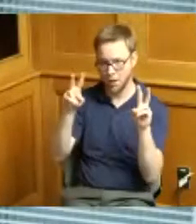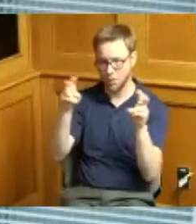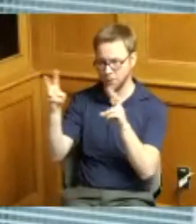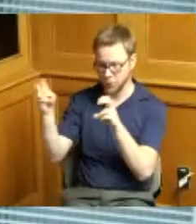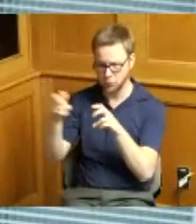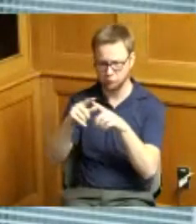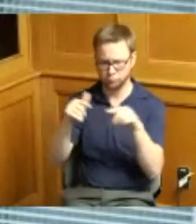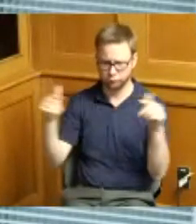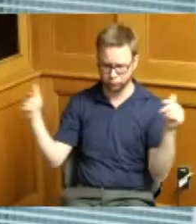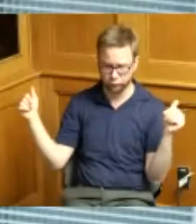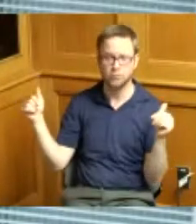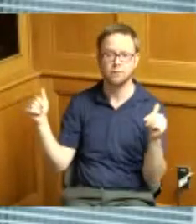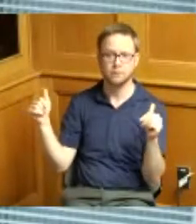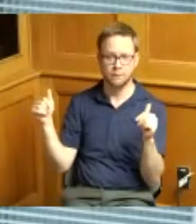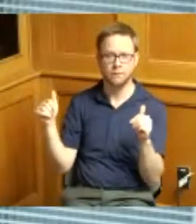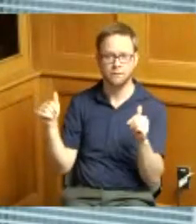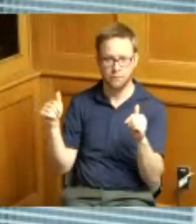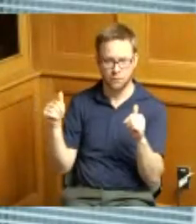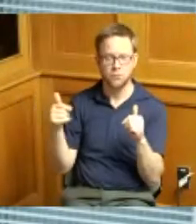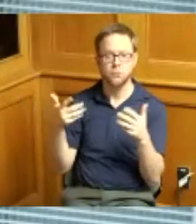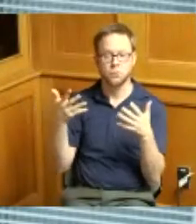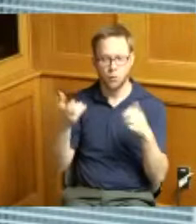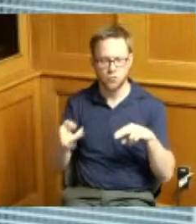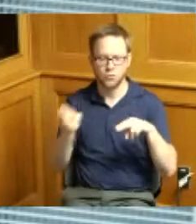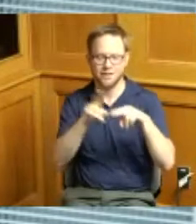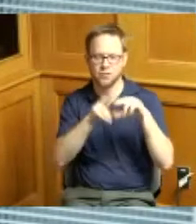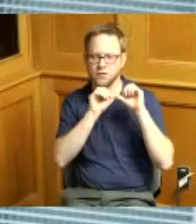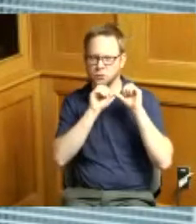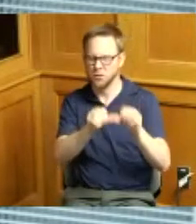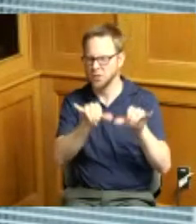for to be able if it's increased to continue to provide those mental health services and